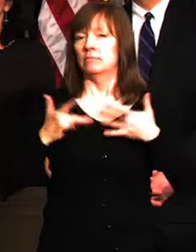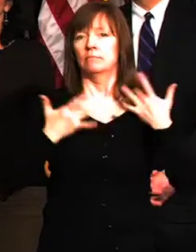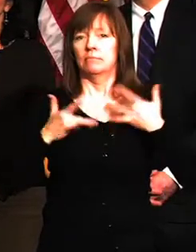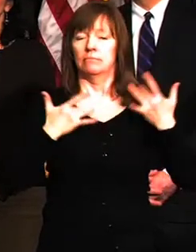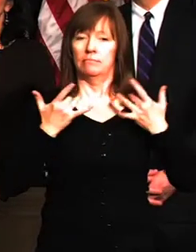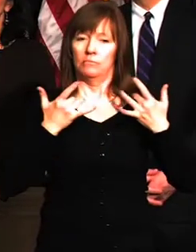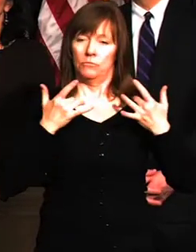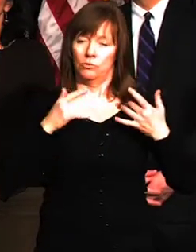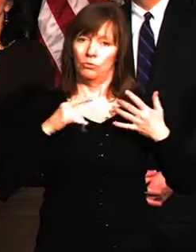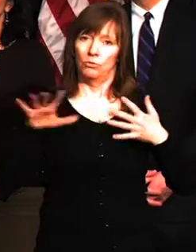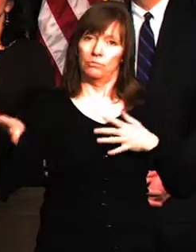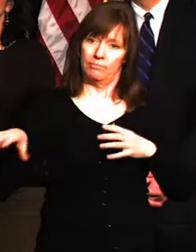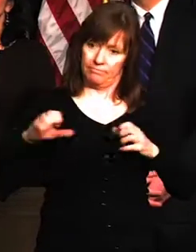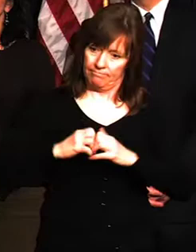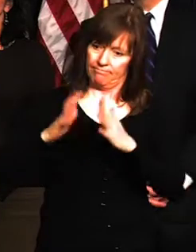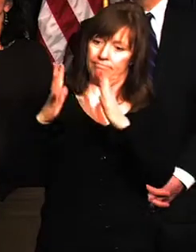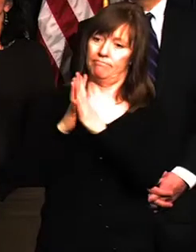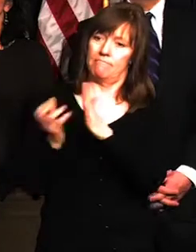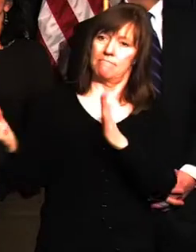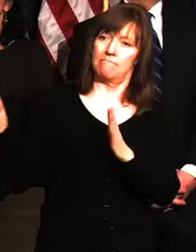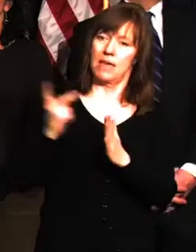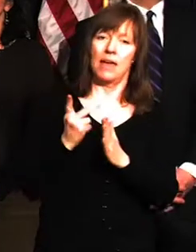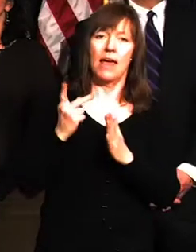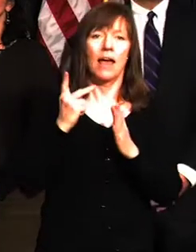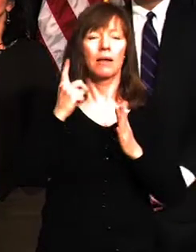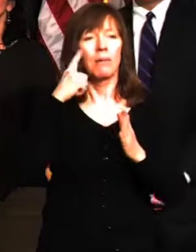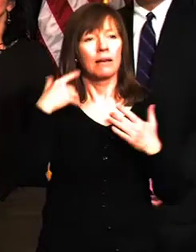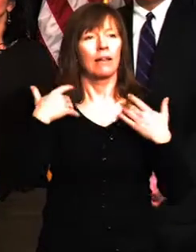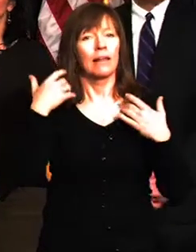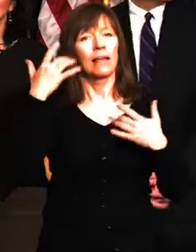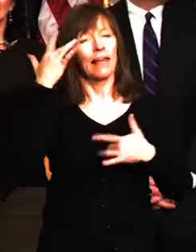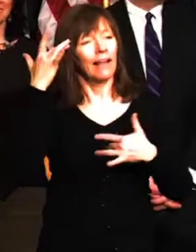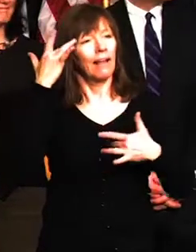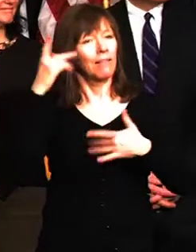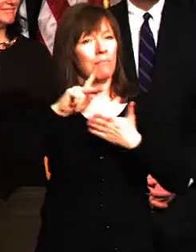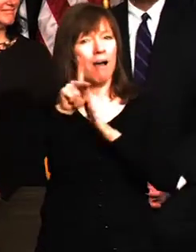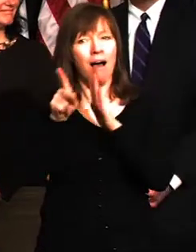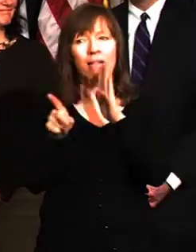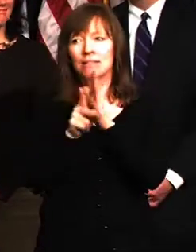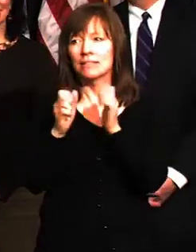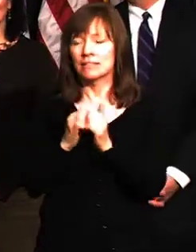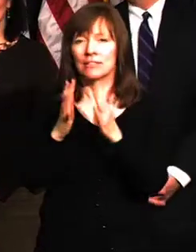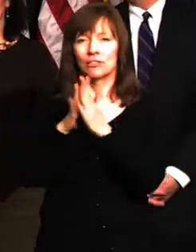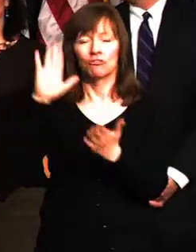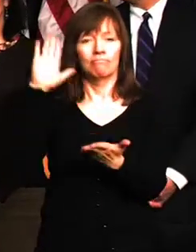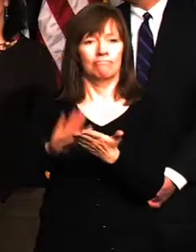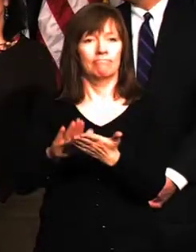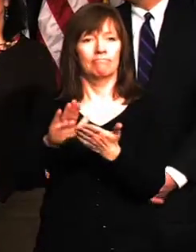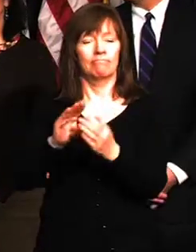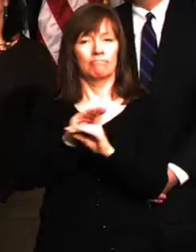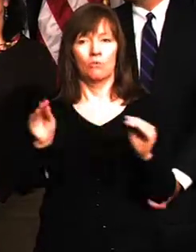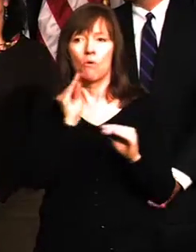Ill back, that was one of my all time favorite policies. I think there's just a lot to recommend